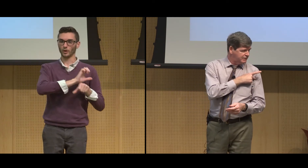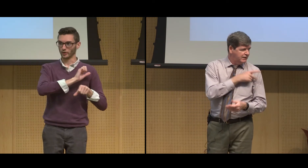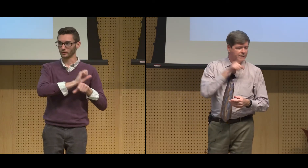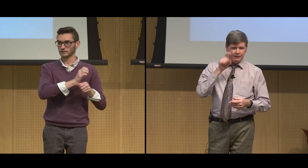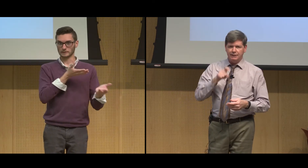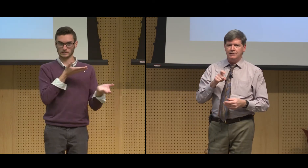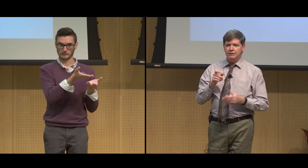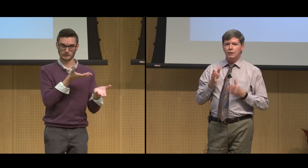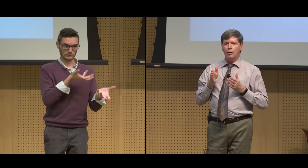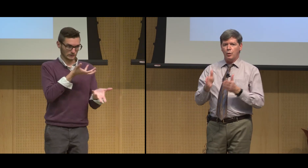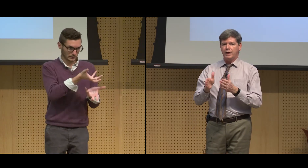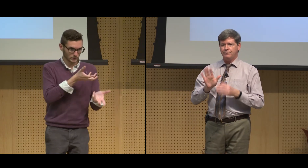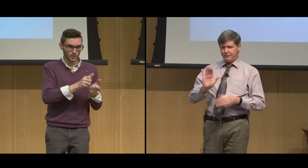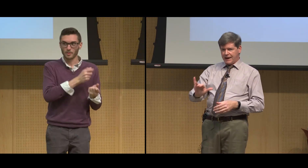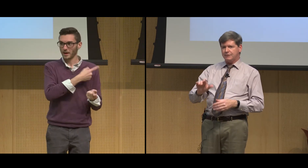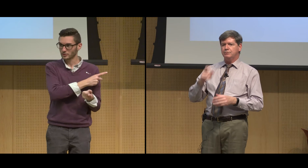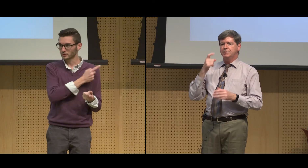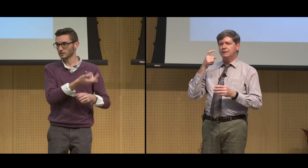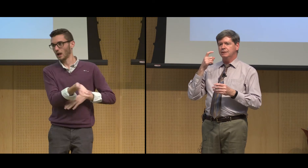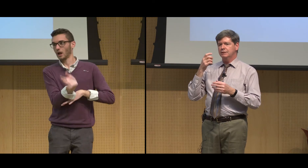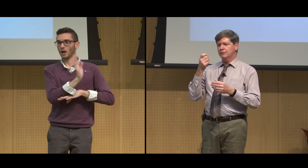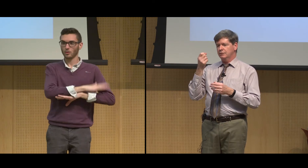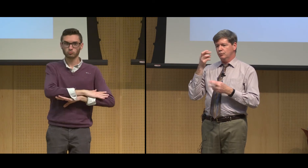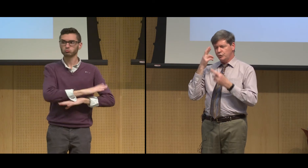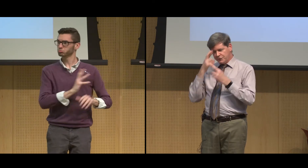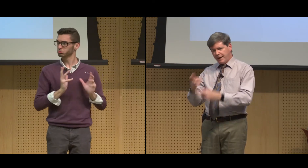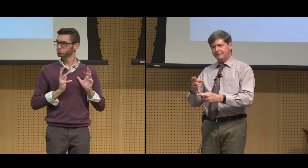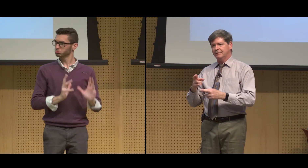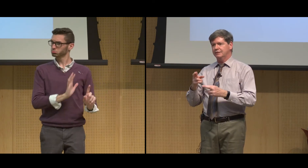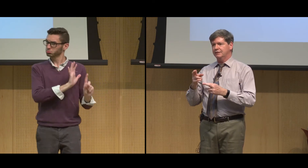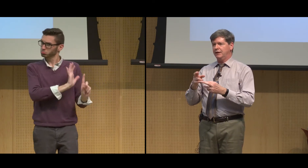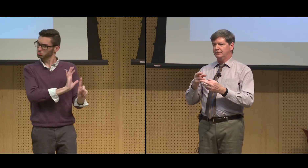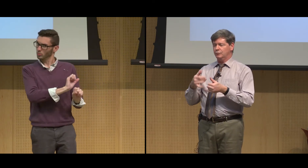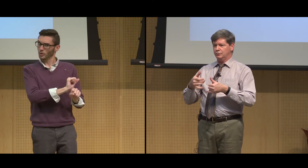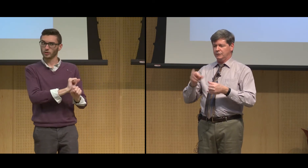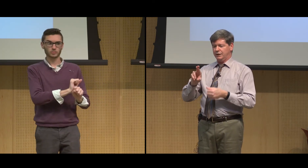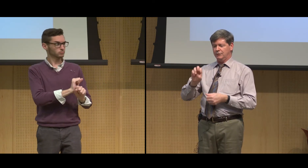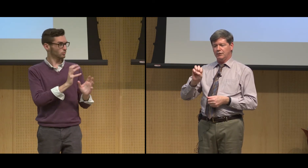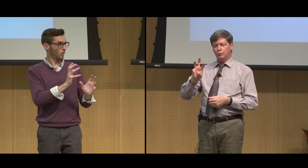clinical work, you know, serving patients, and they need a way for that to be respected